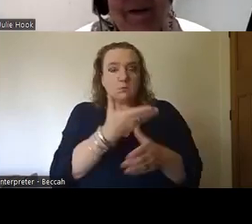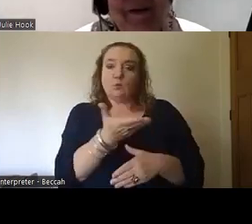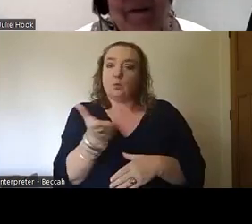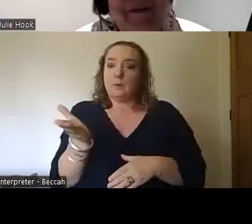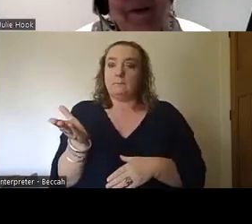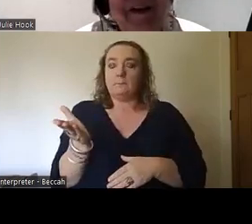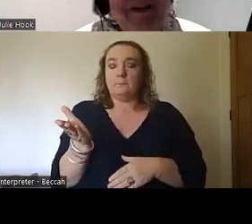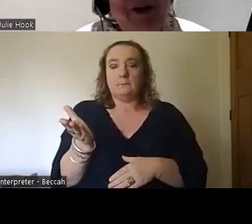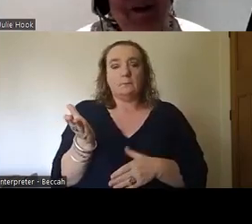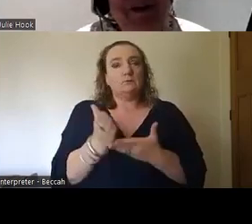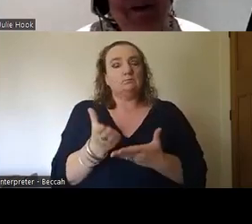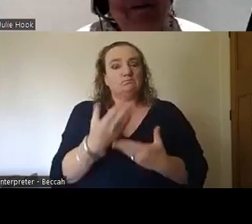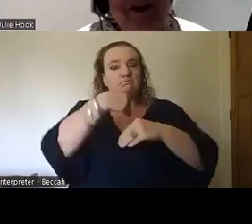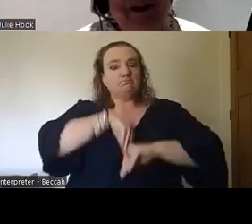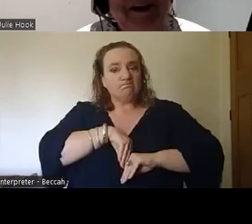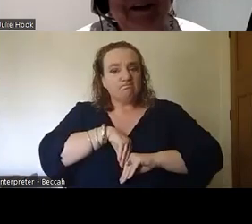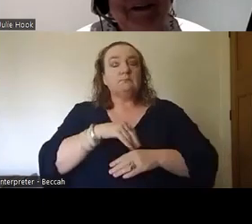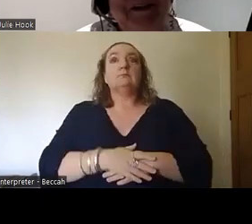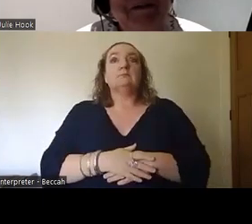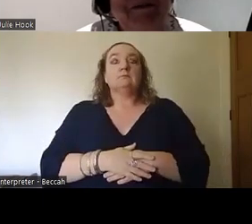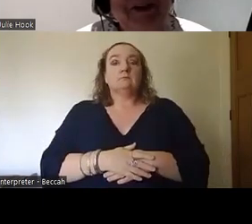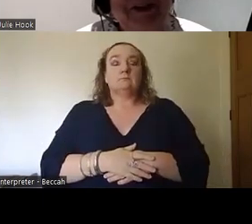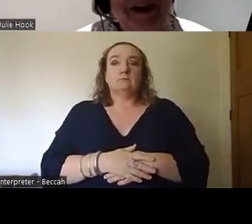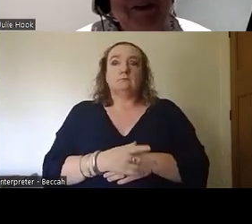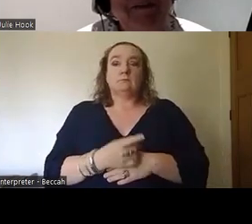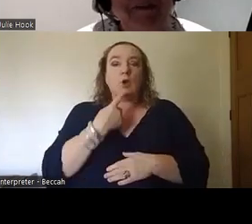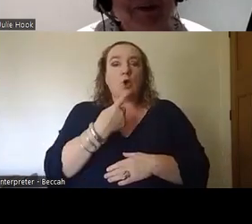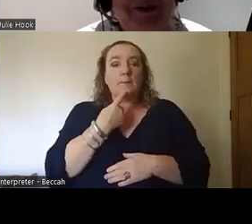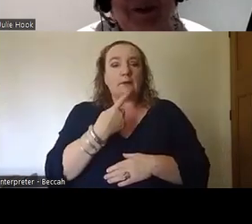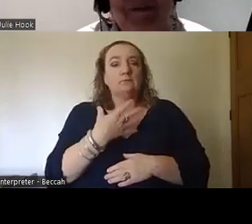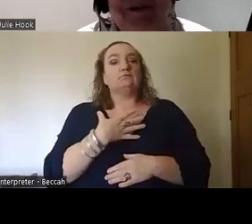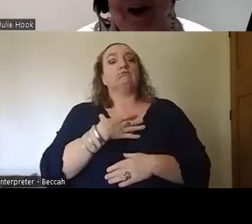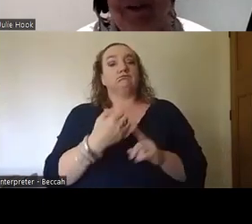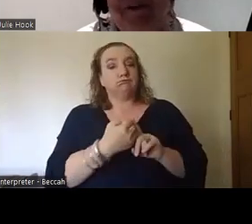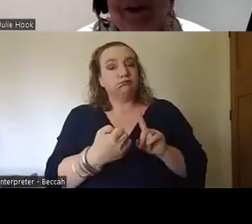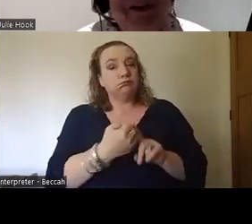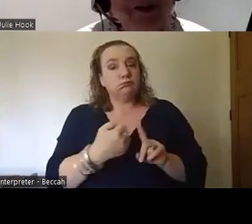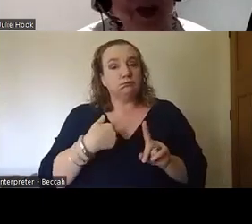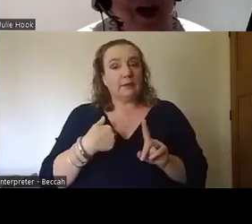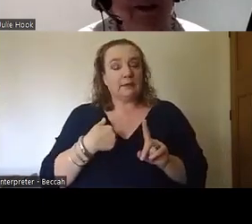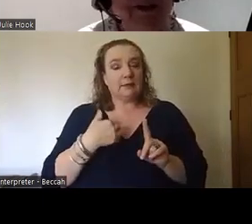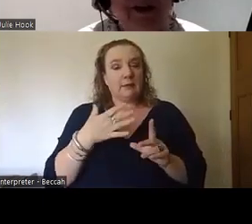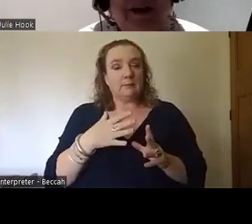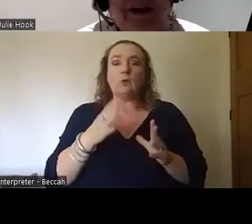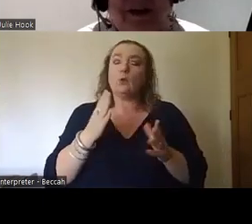and the, I guess the comment that really resonates with me, but also provides the biggest challenge